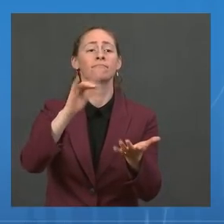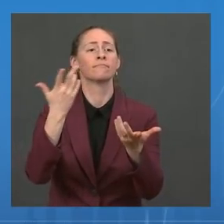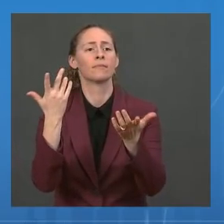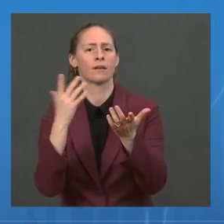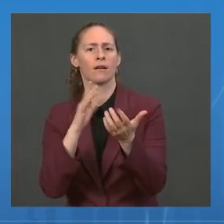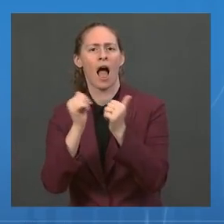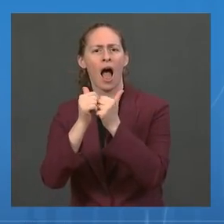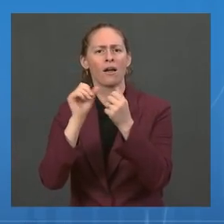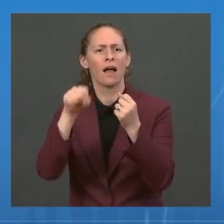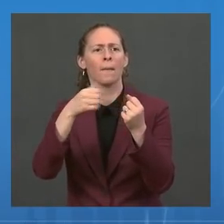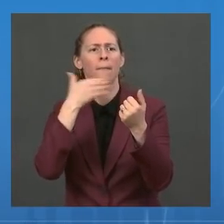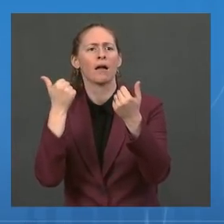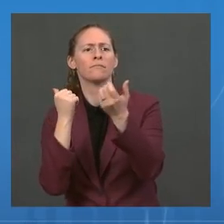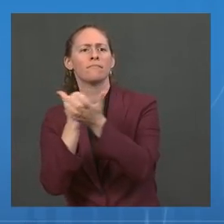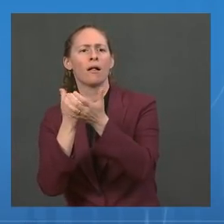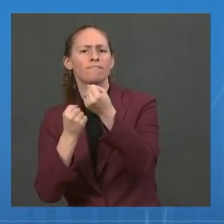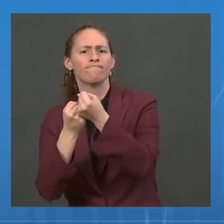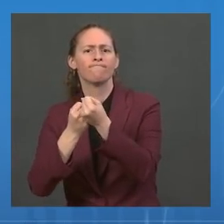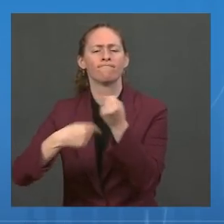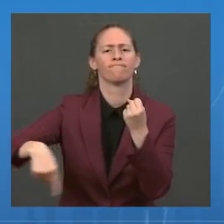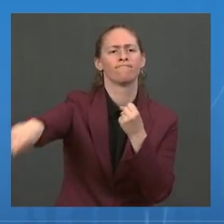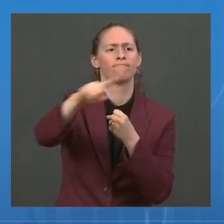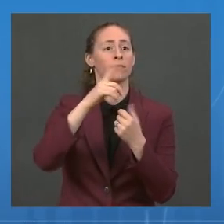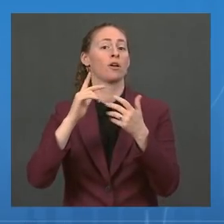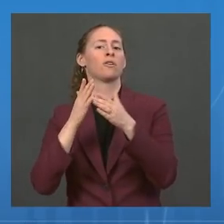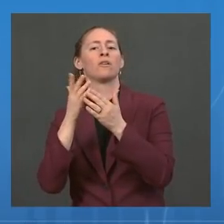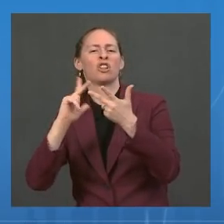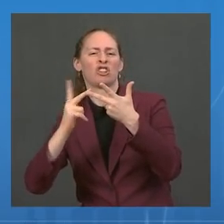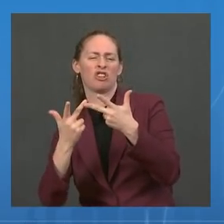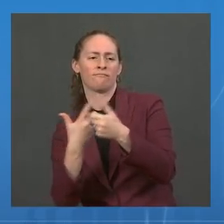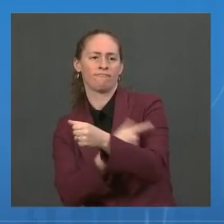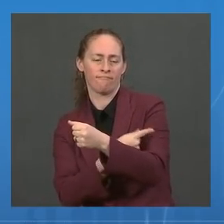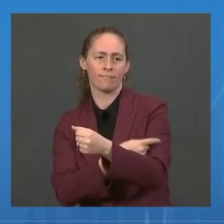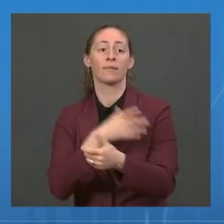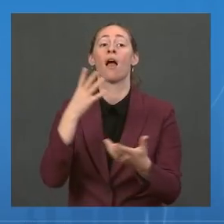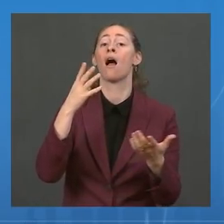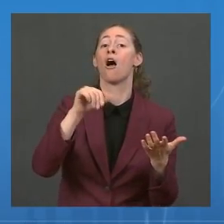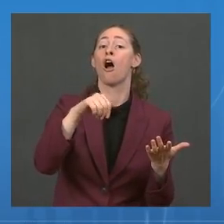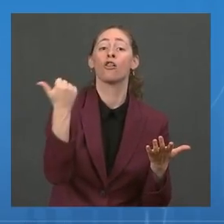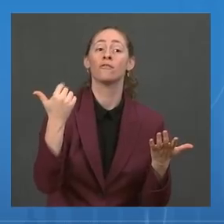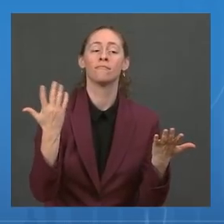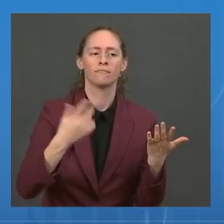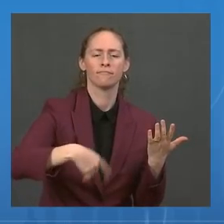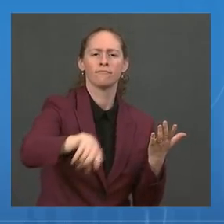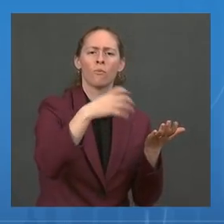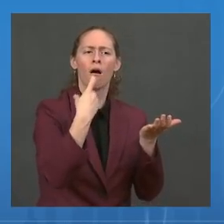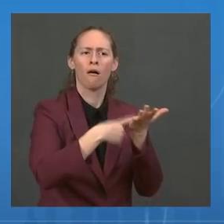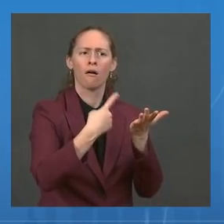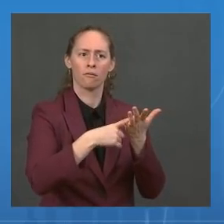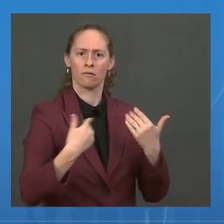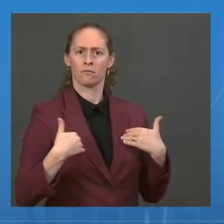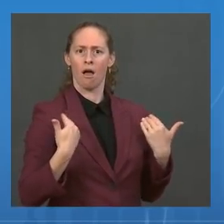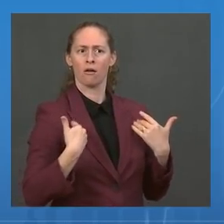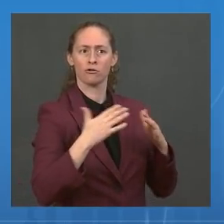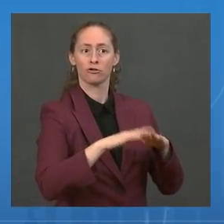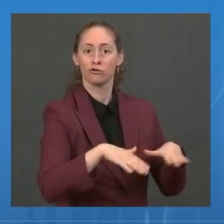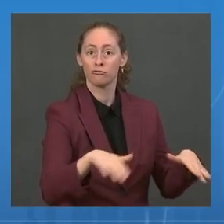And, third, the potential on the horizon for vaccinating younger children. Let's start with Dr. Walensky for an update